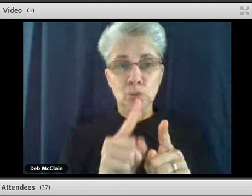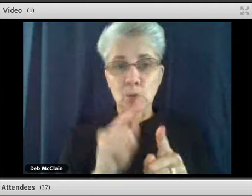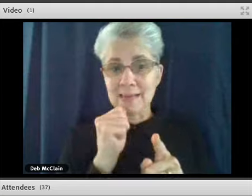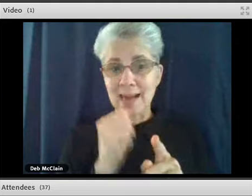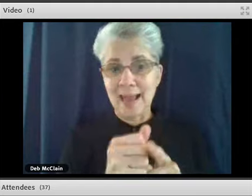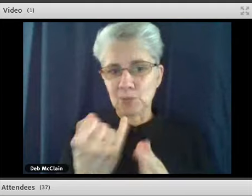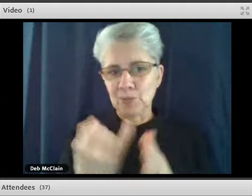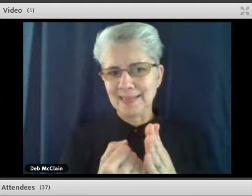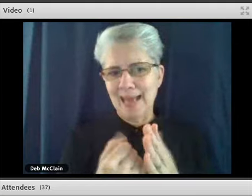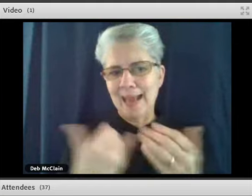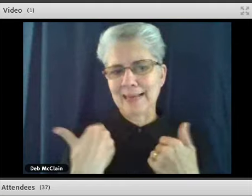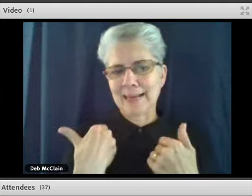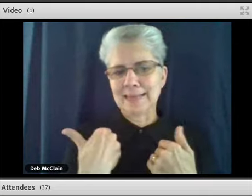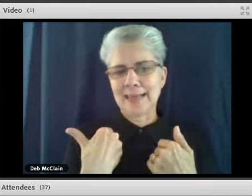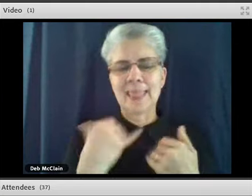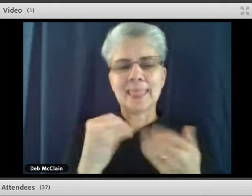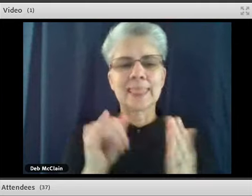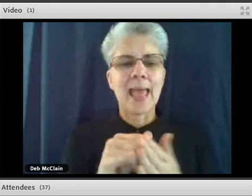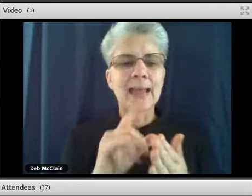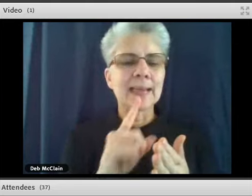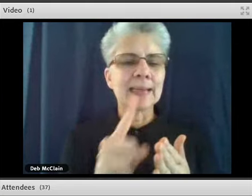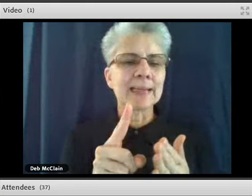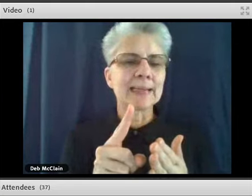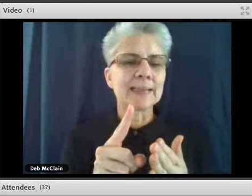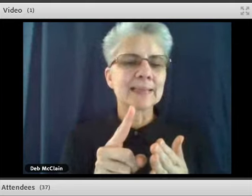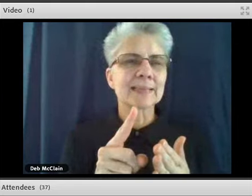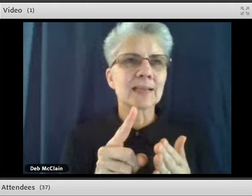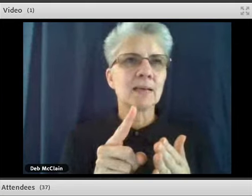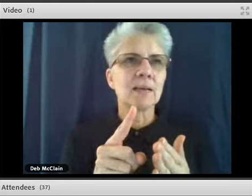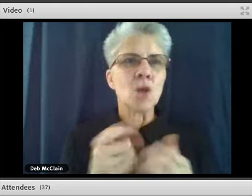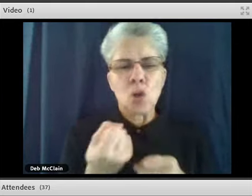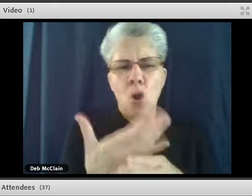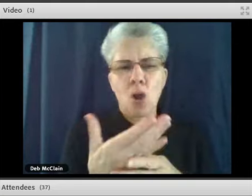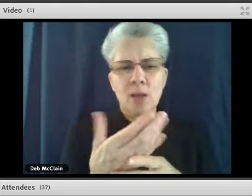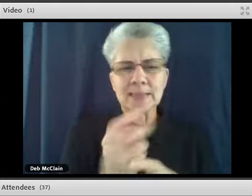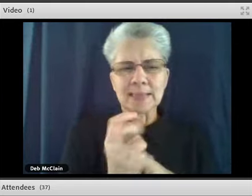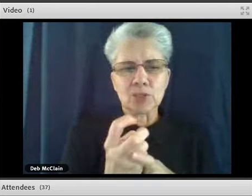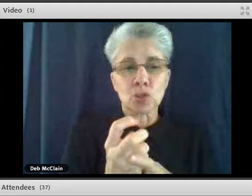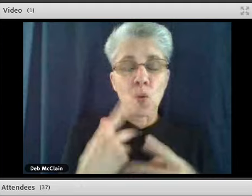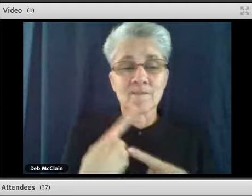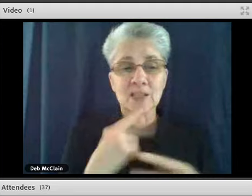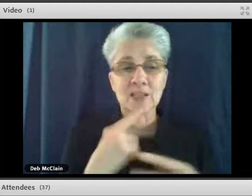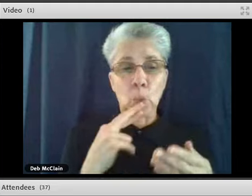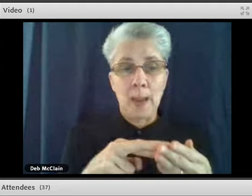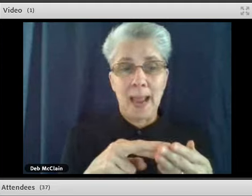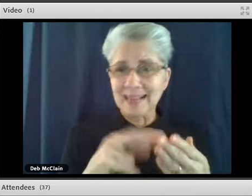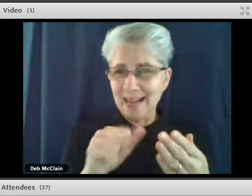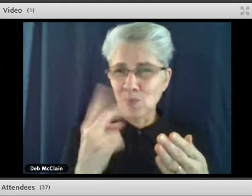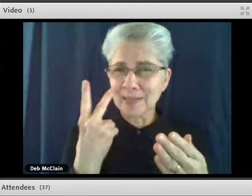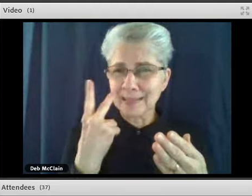Also, you want to make sure not to design content that is -- in a way that's known to cause seizures or physical reactions.